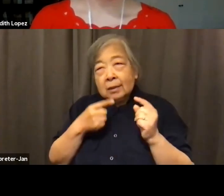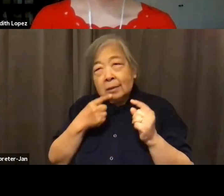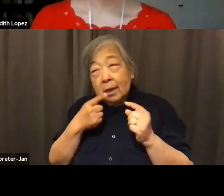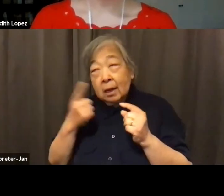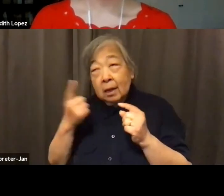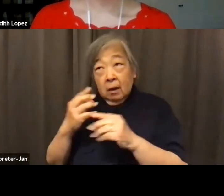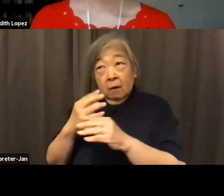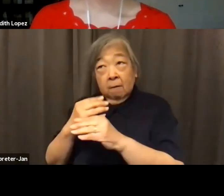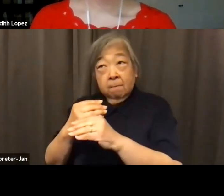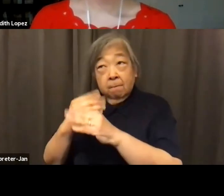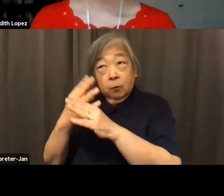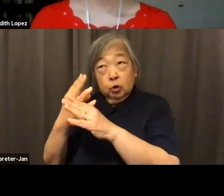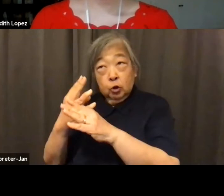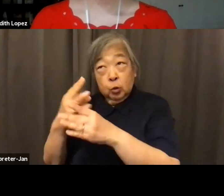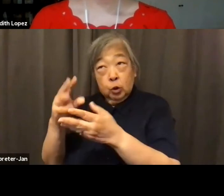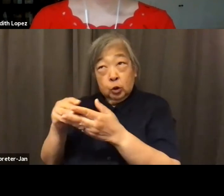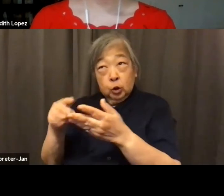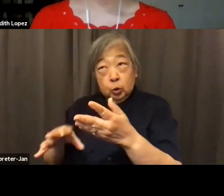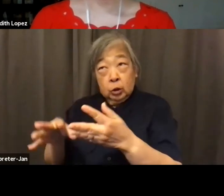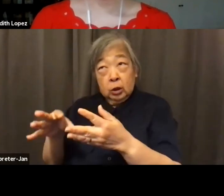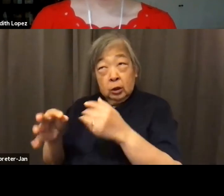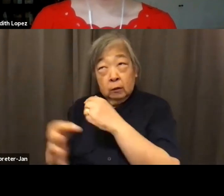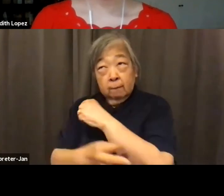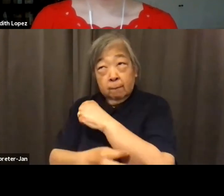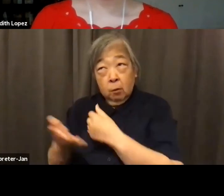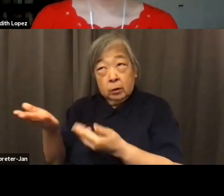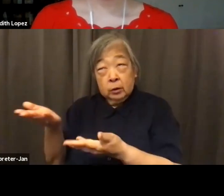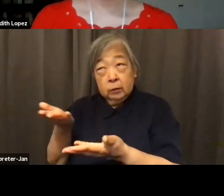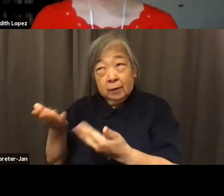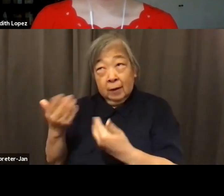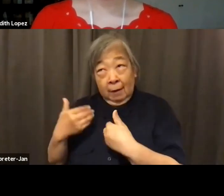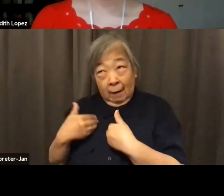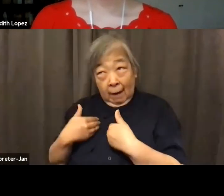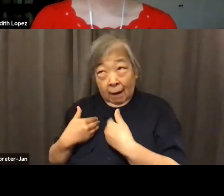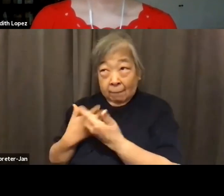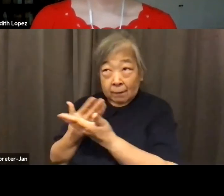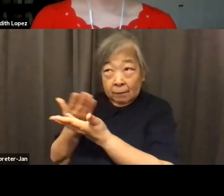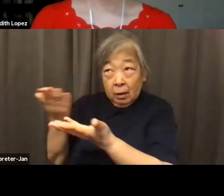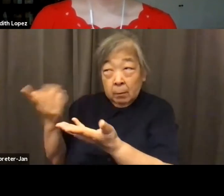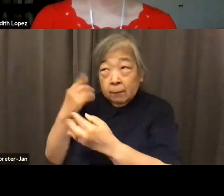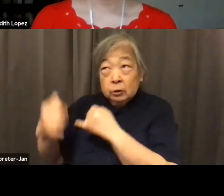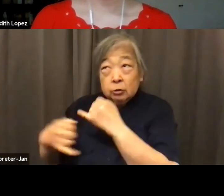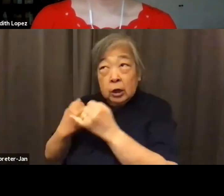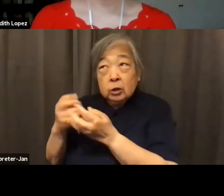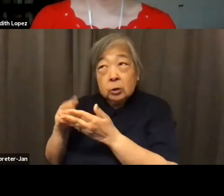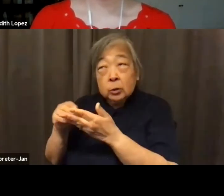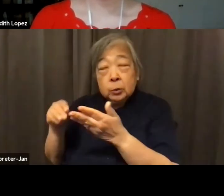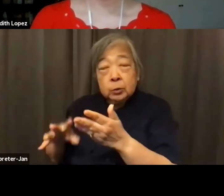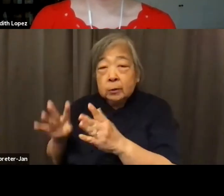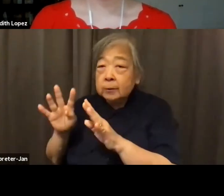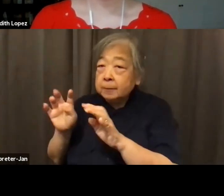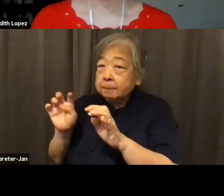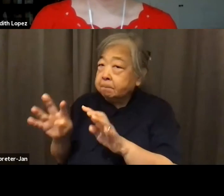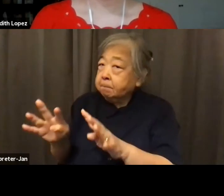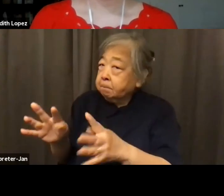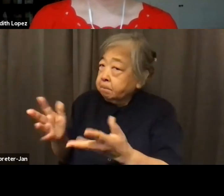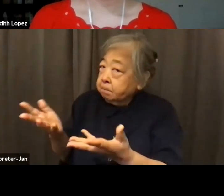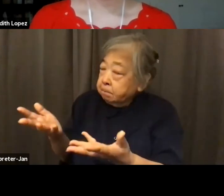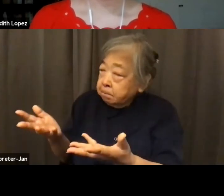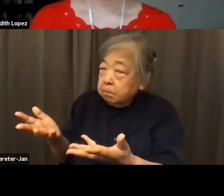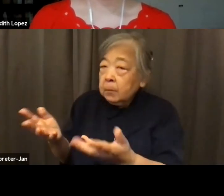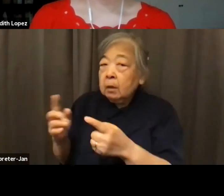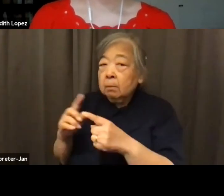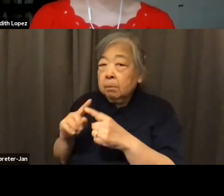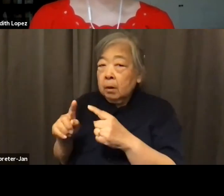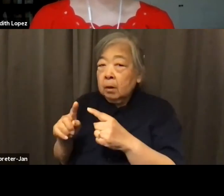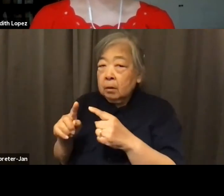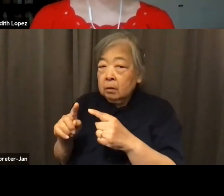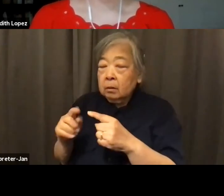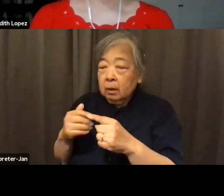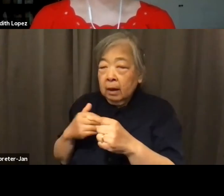Service program is available for international students at this time, but the link is available